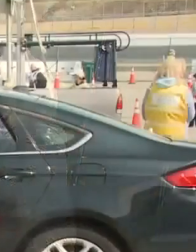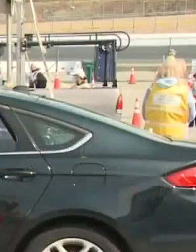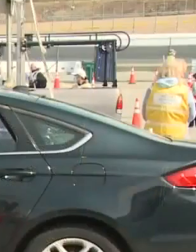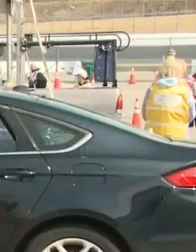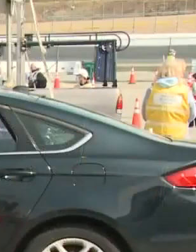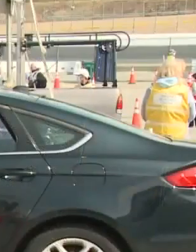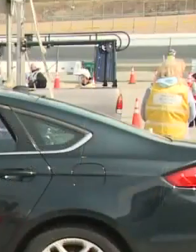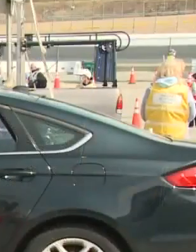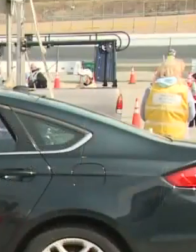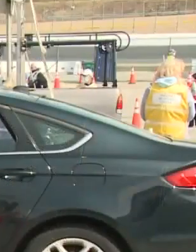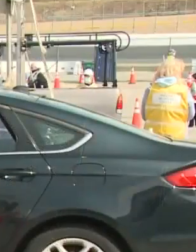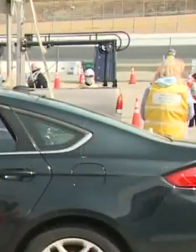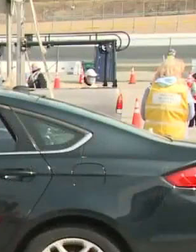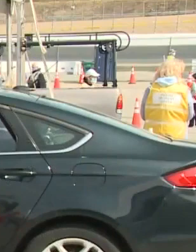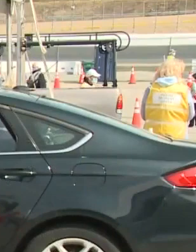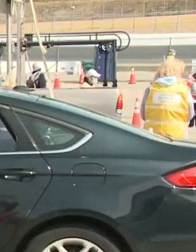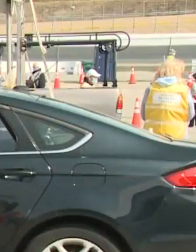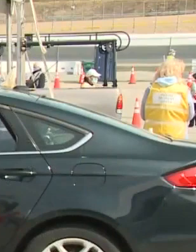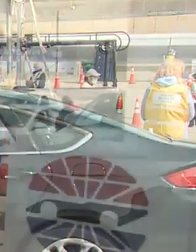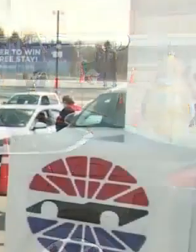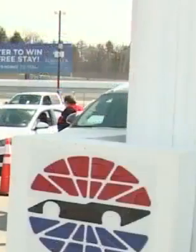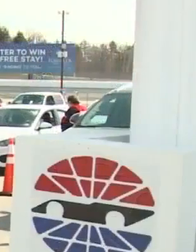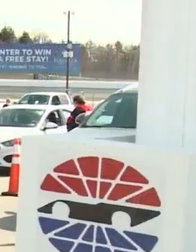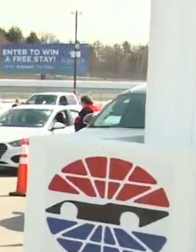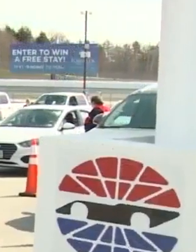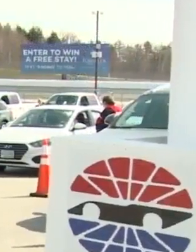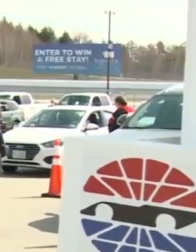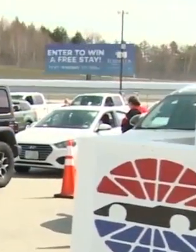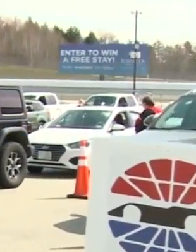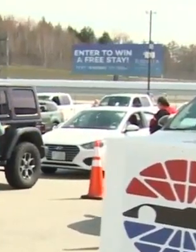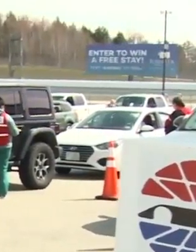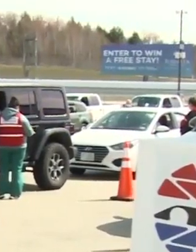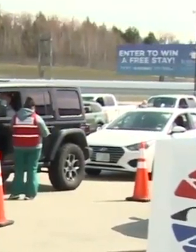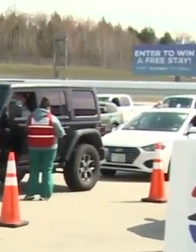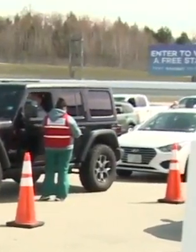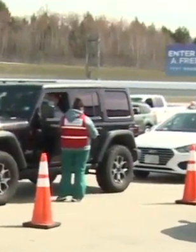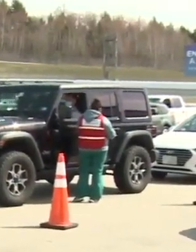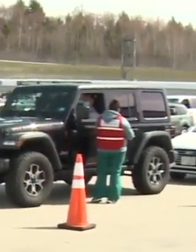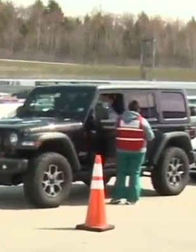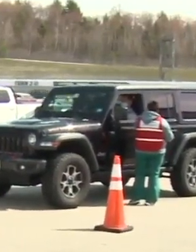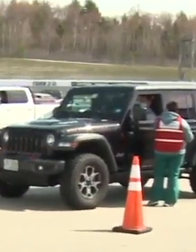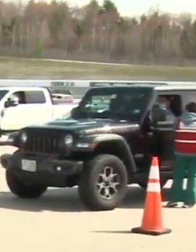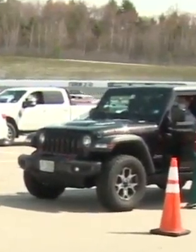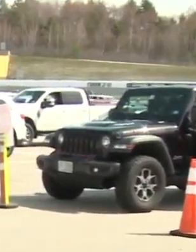SUNUNU IS CONCERNED ABOUT THE IMPACT THE PAUSE WILL HAVE ON PUBLIC CONFIDENCE.